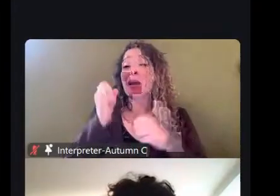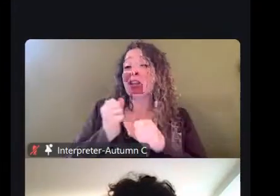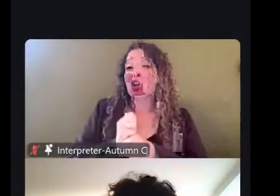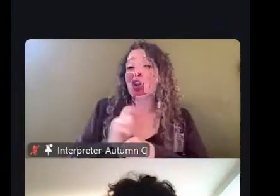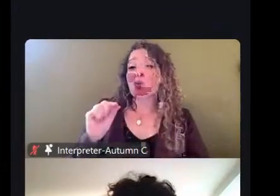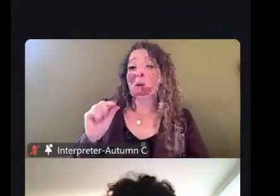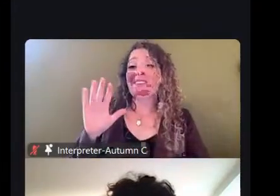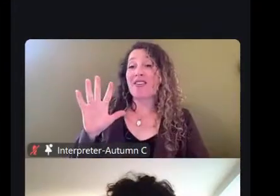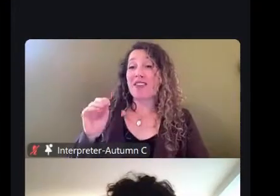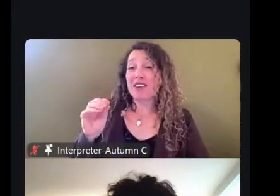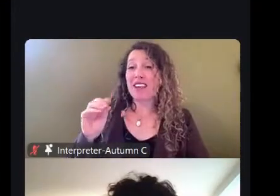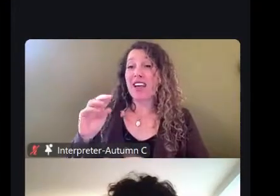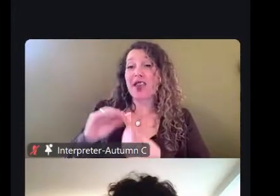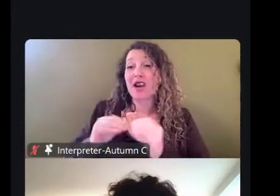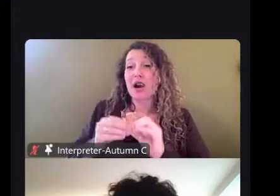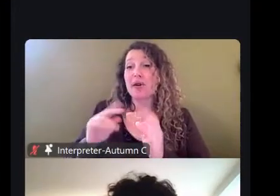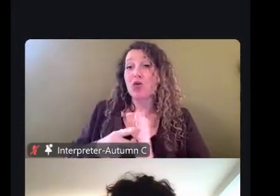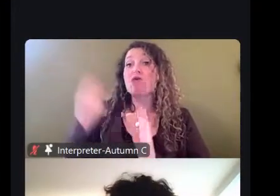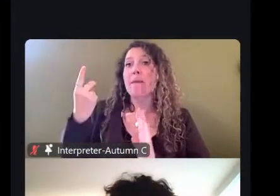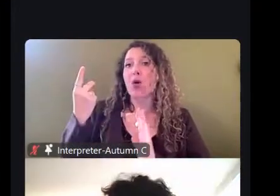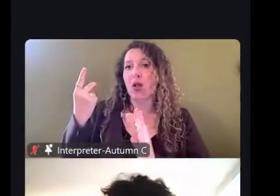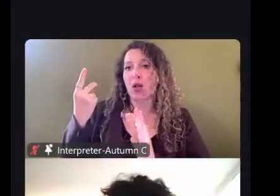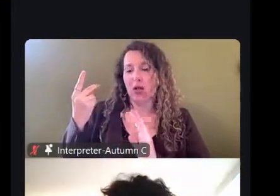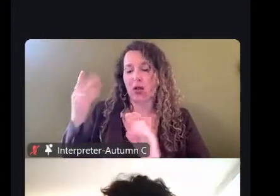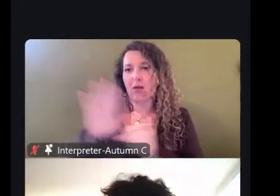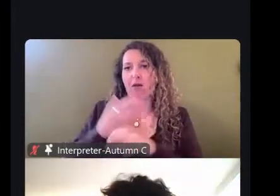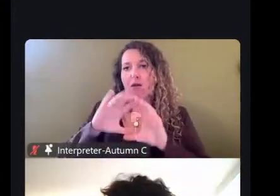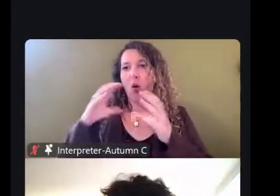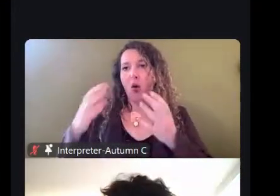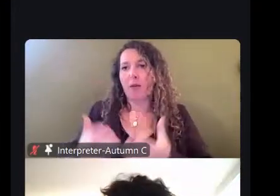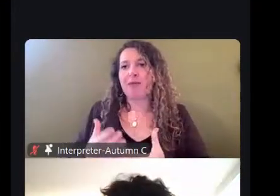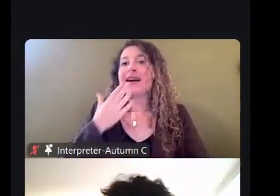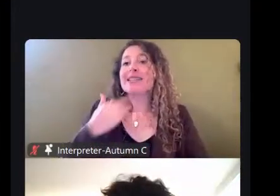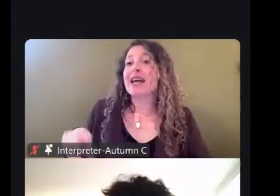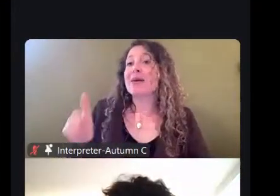And diabetes is a really important disease to think about in